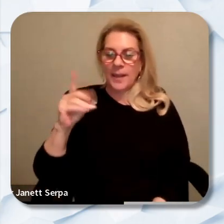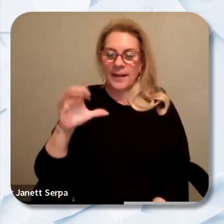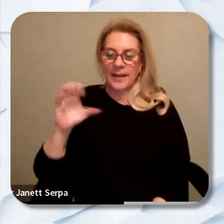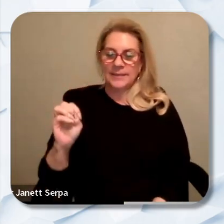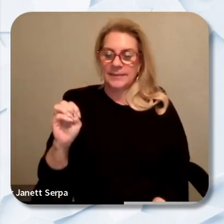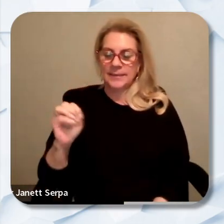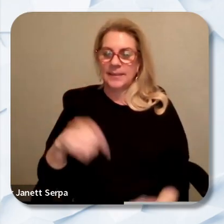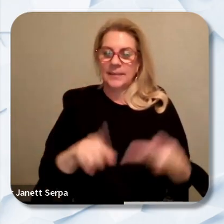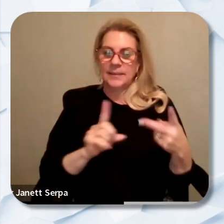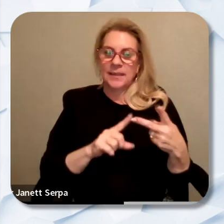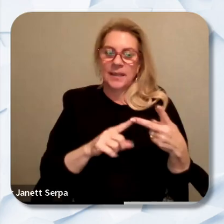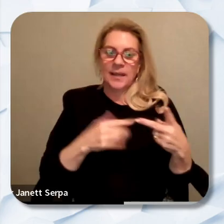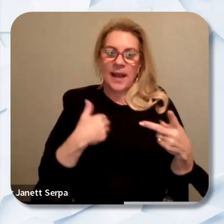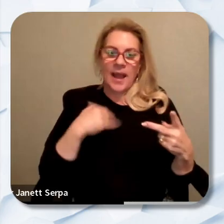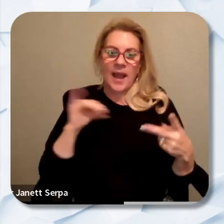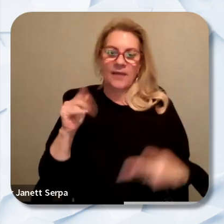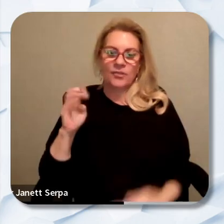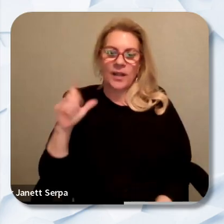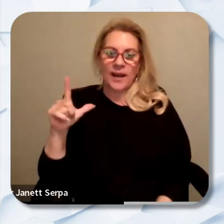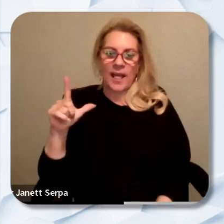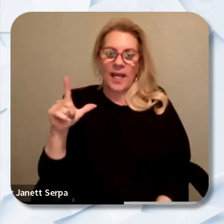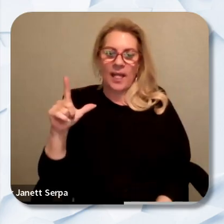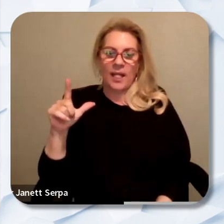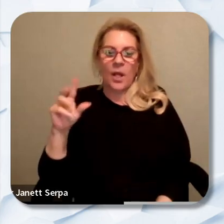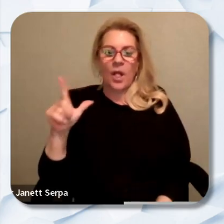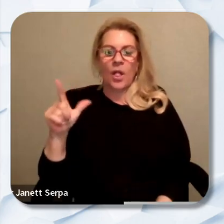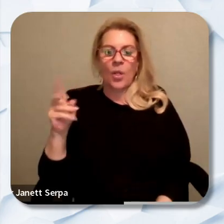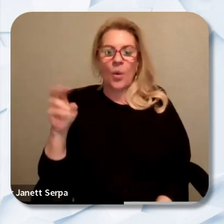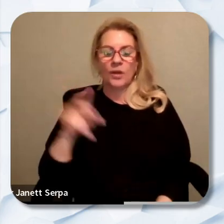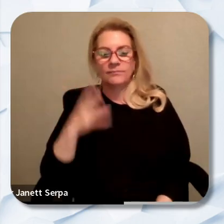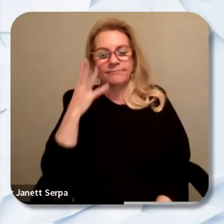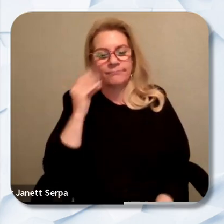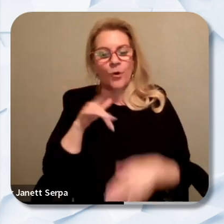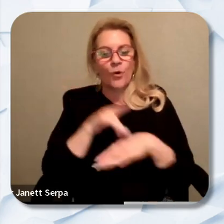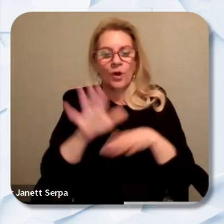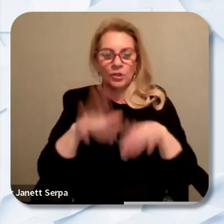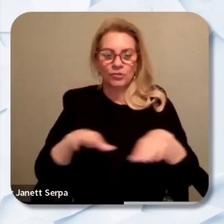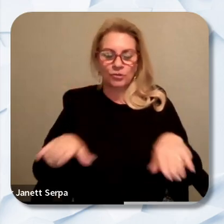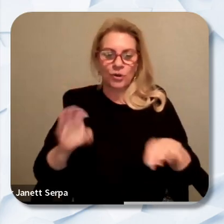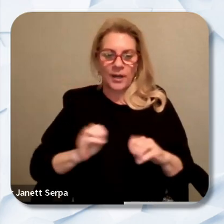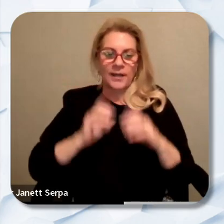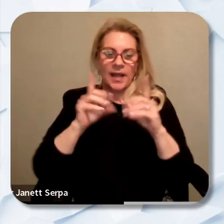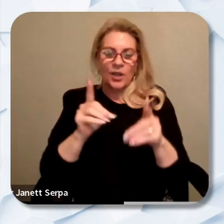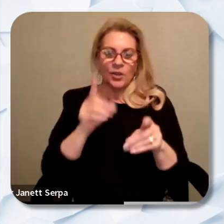Second we have Janelle Lawrence. Janelle is an experienced Early Childhood Education Professional